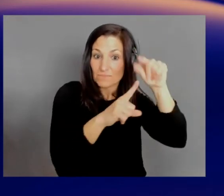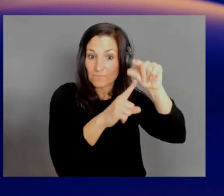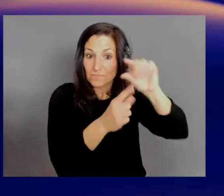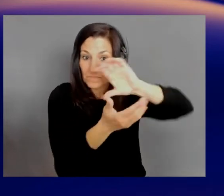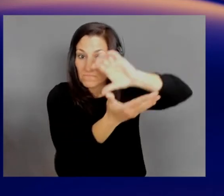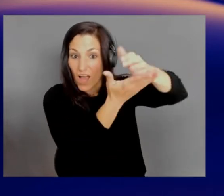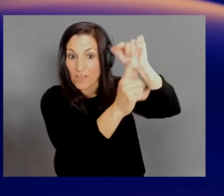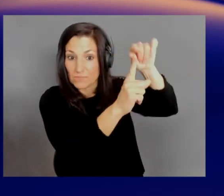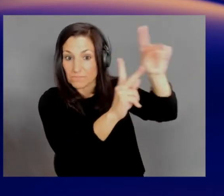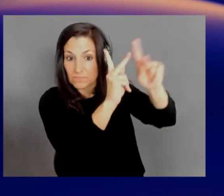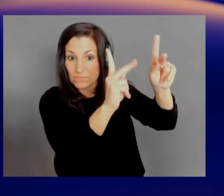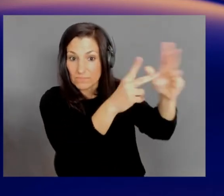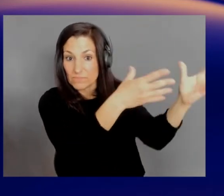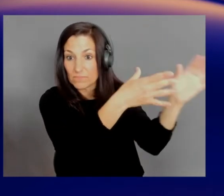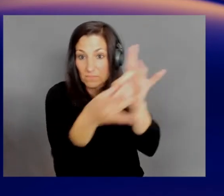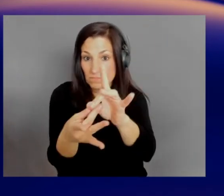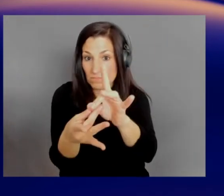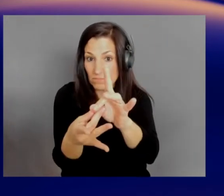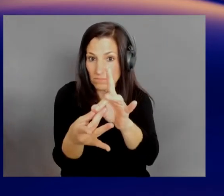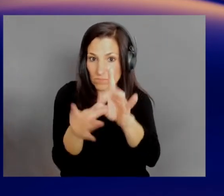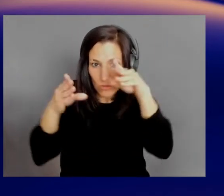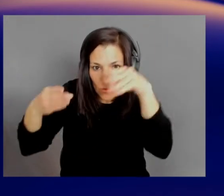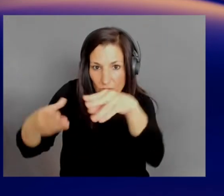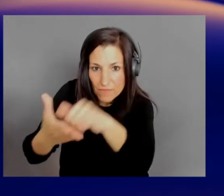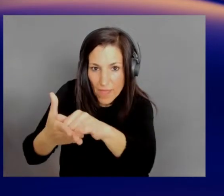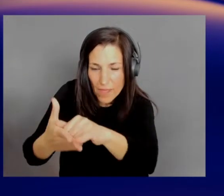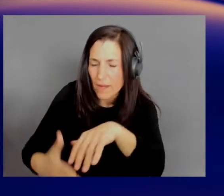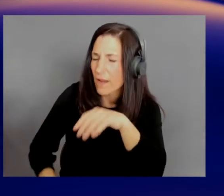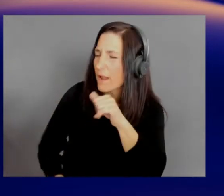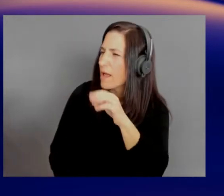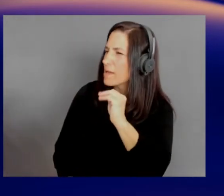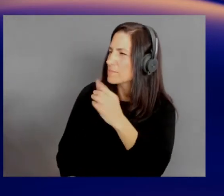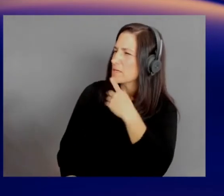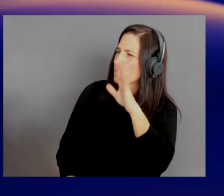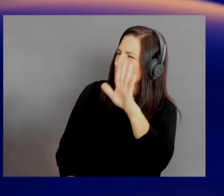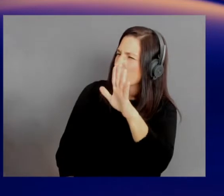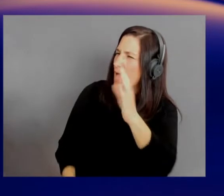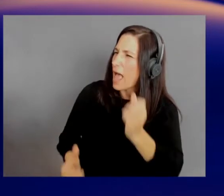'cause it might expose how much money I spend on cake for...